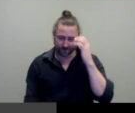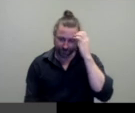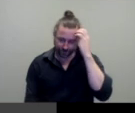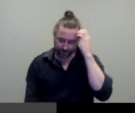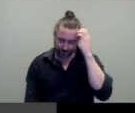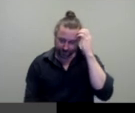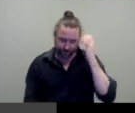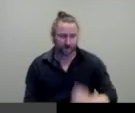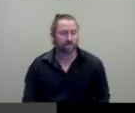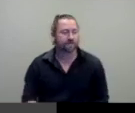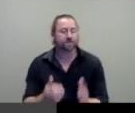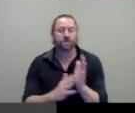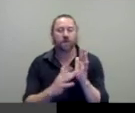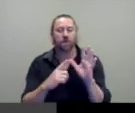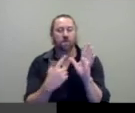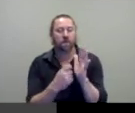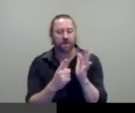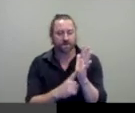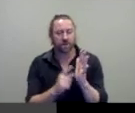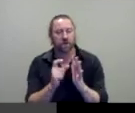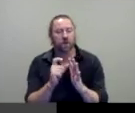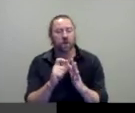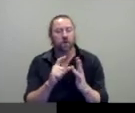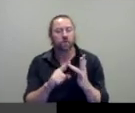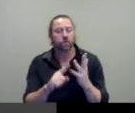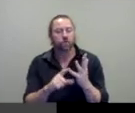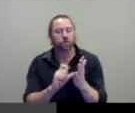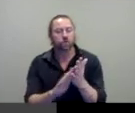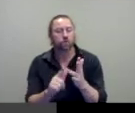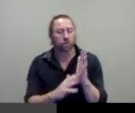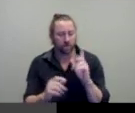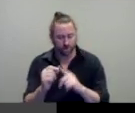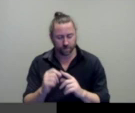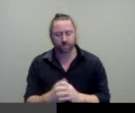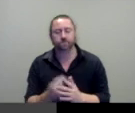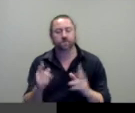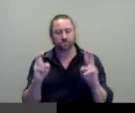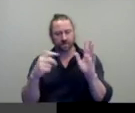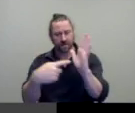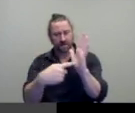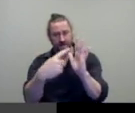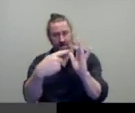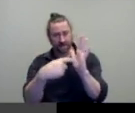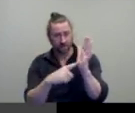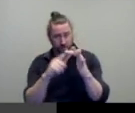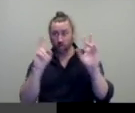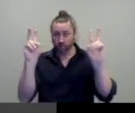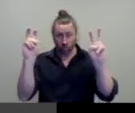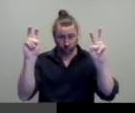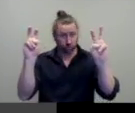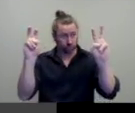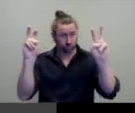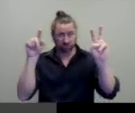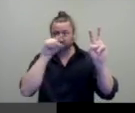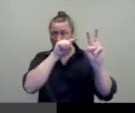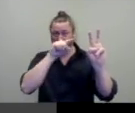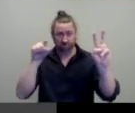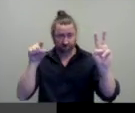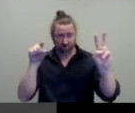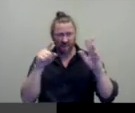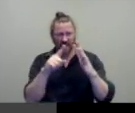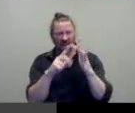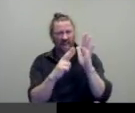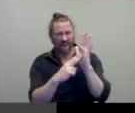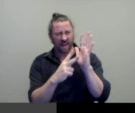so Marcel Duchamp once said that title 'a title is an invisible color' what he means by this is that